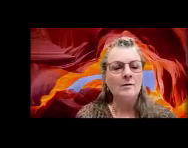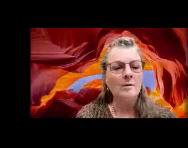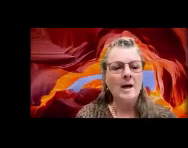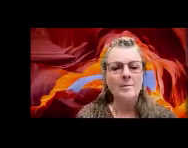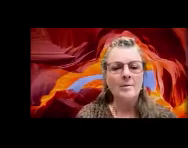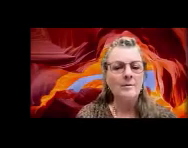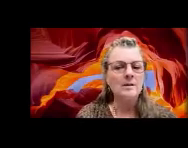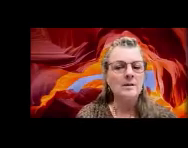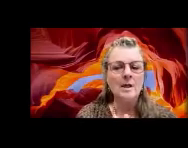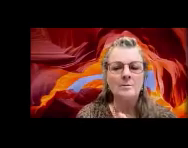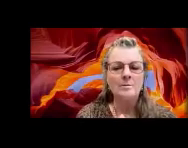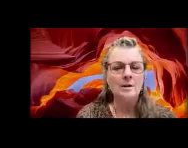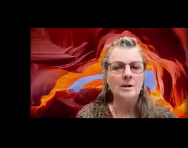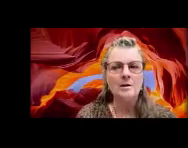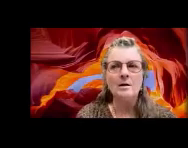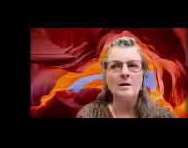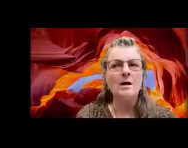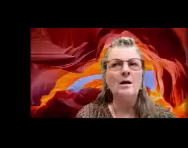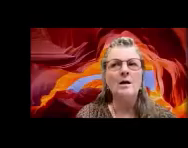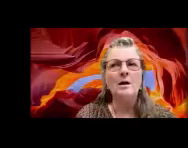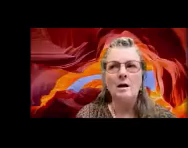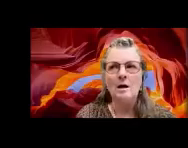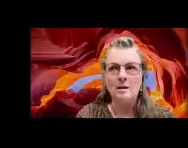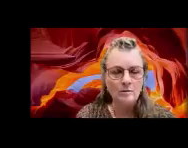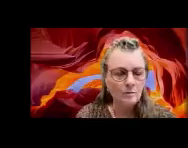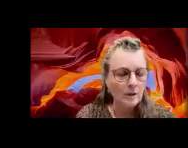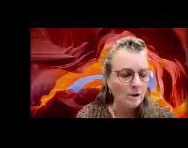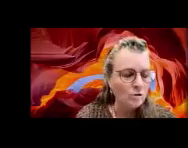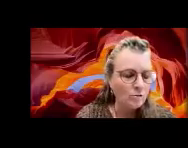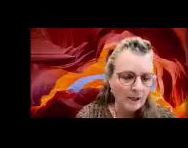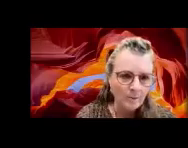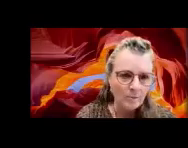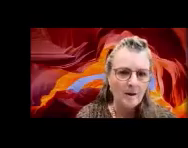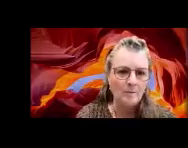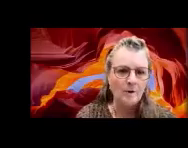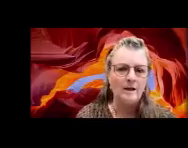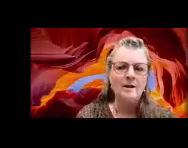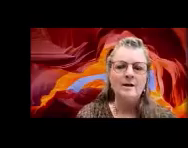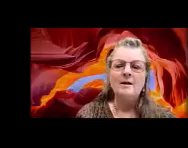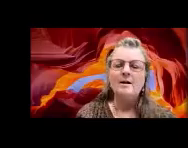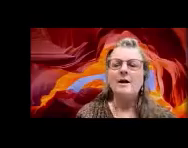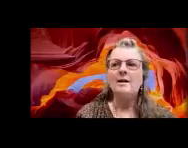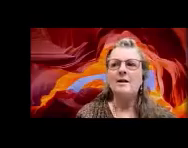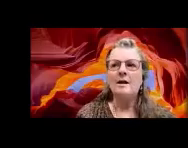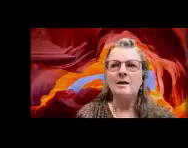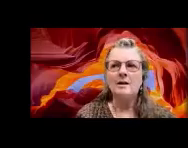over the map sometimes, like, incredible memory. And then at